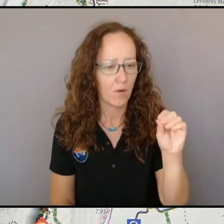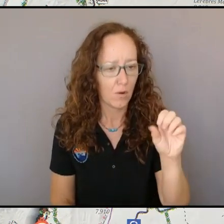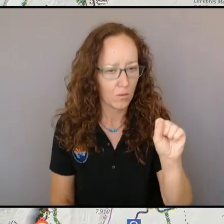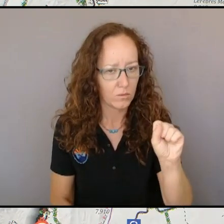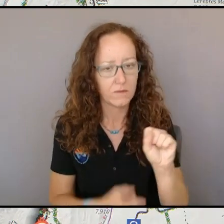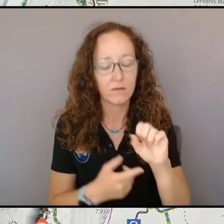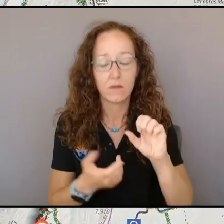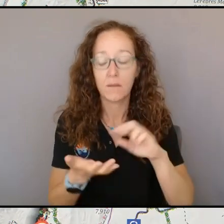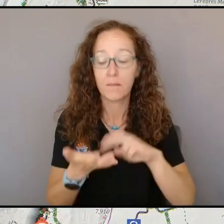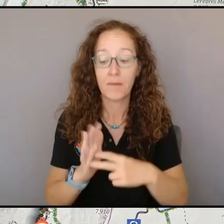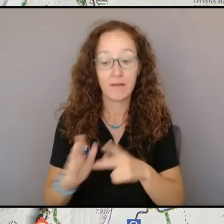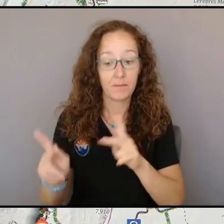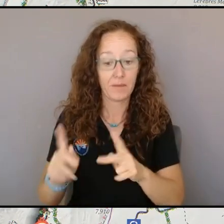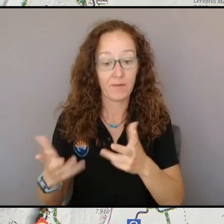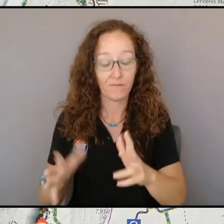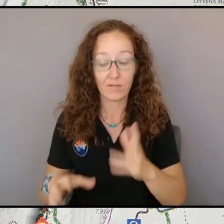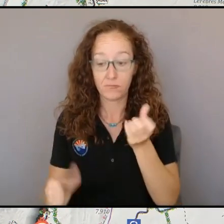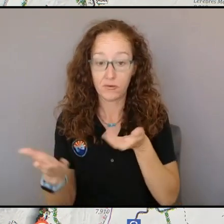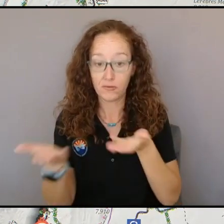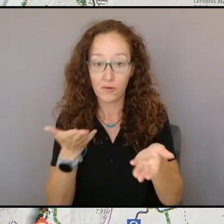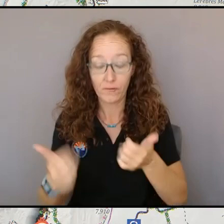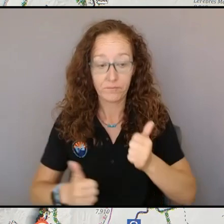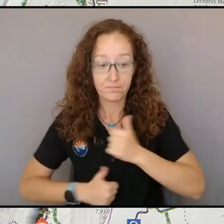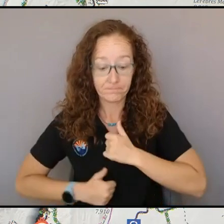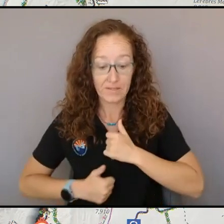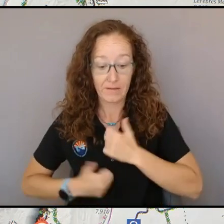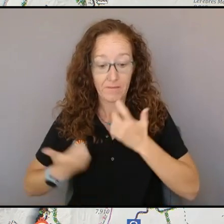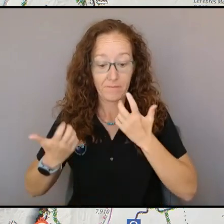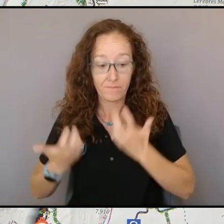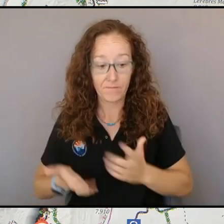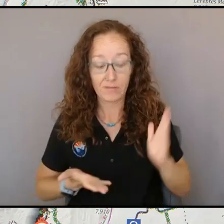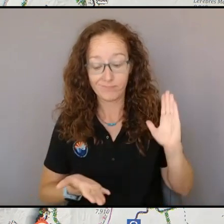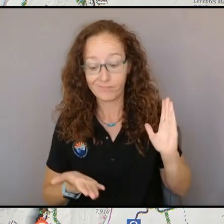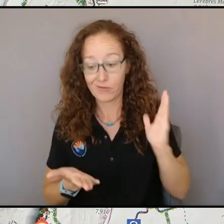the military. So they're able to come and and help communities